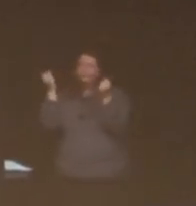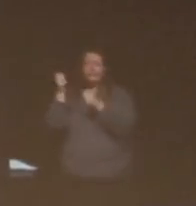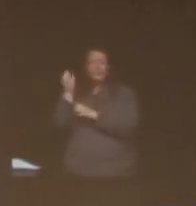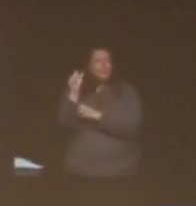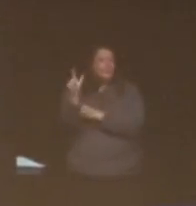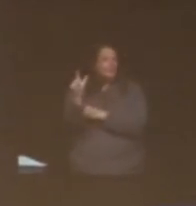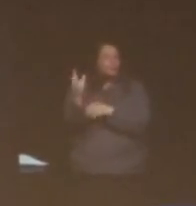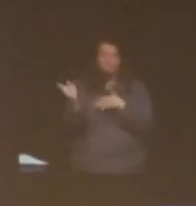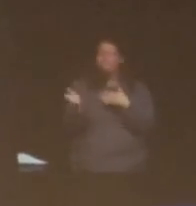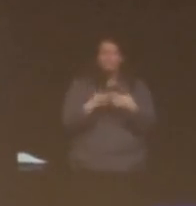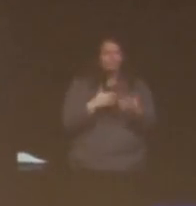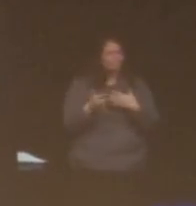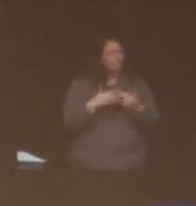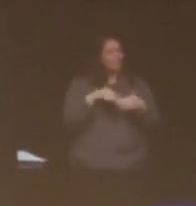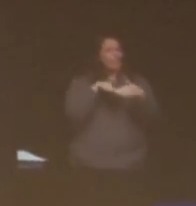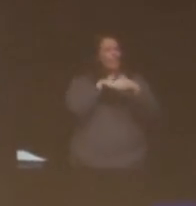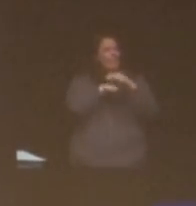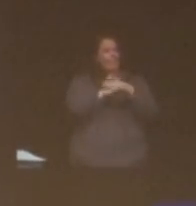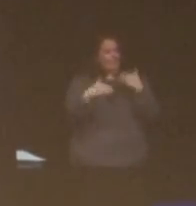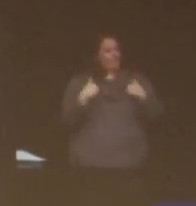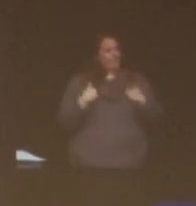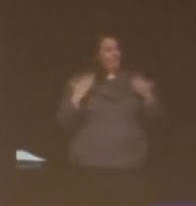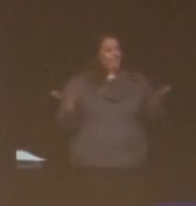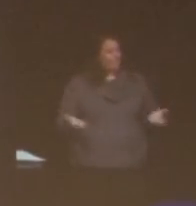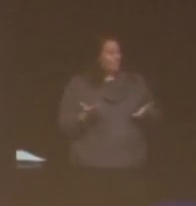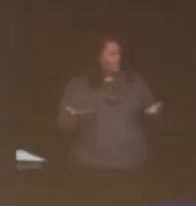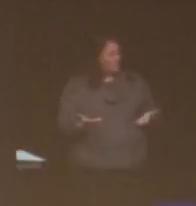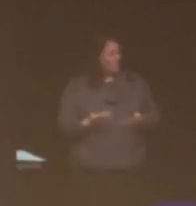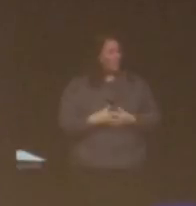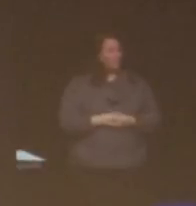so that everyone could have access to which ever language is their natural language whether it be